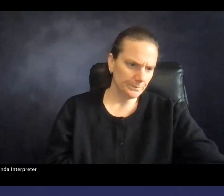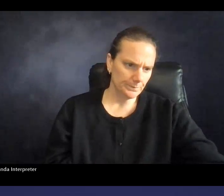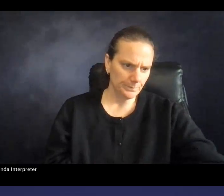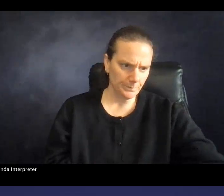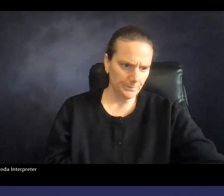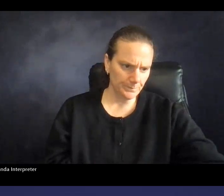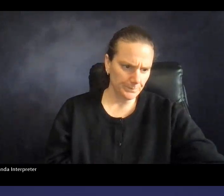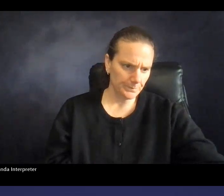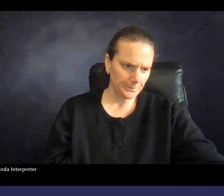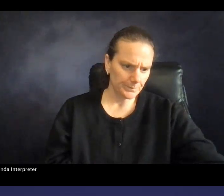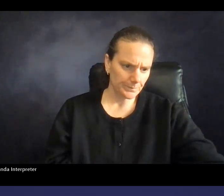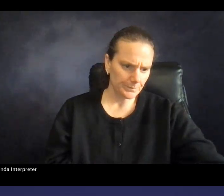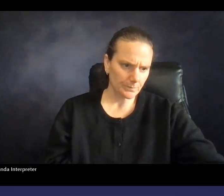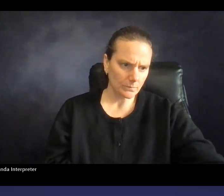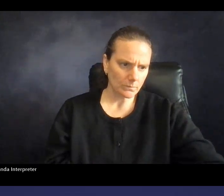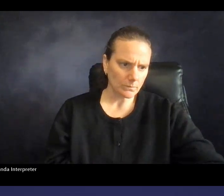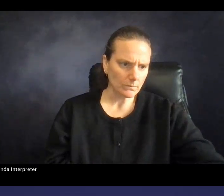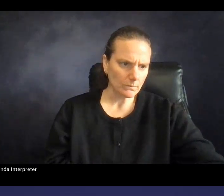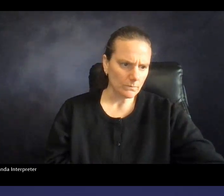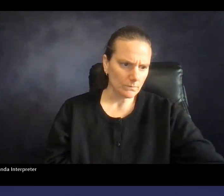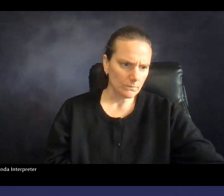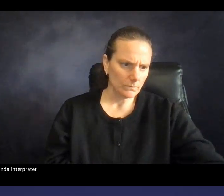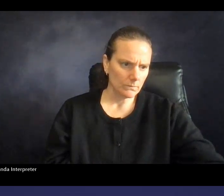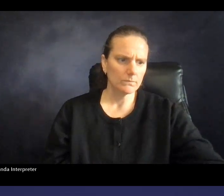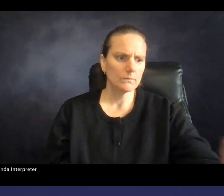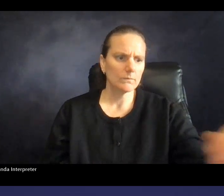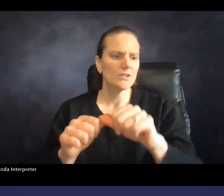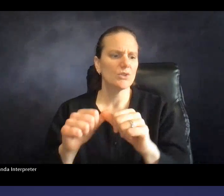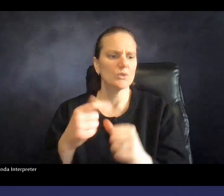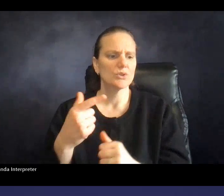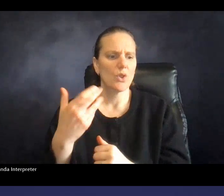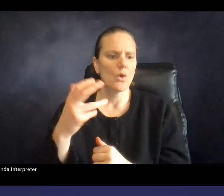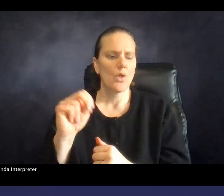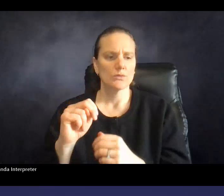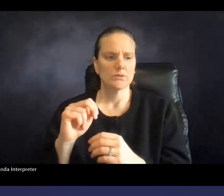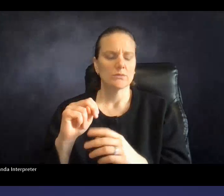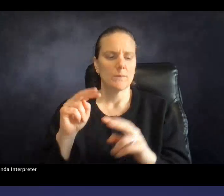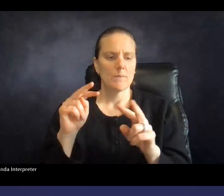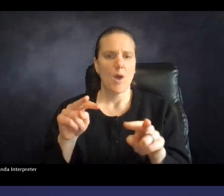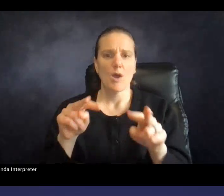Oh yeah. Okay. The continuous glucose monitor is a great idea. If you, if you have a tough time kind